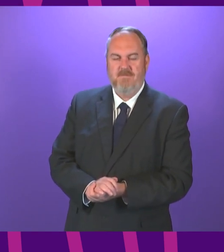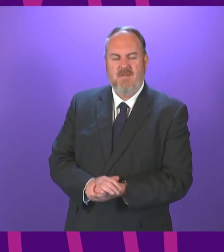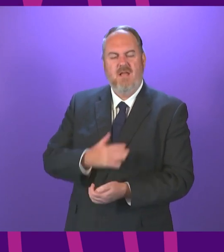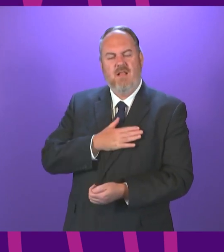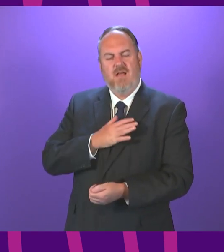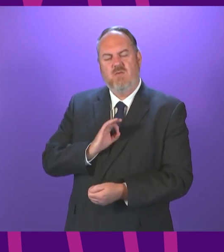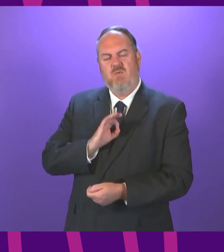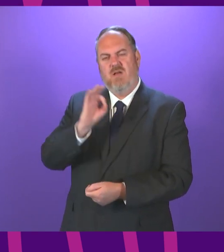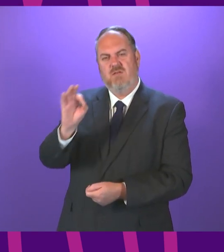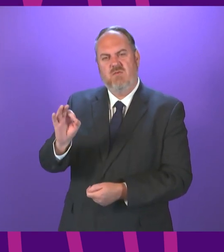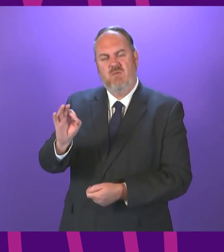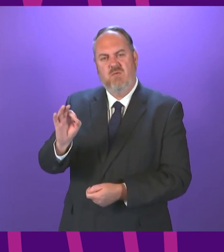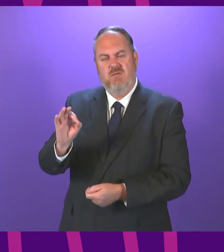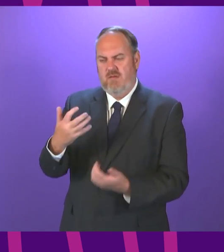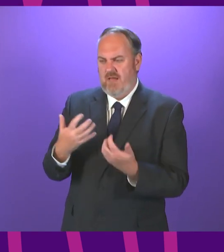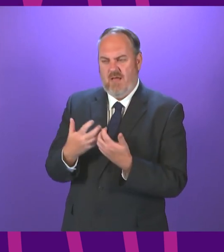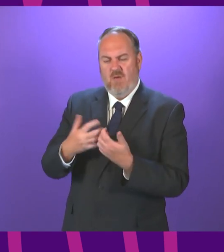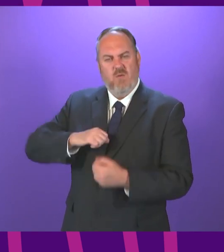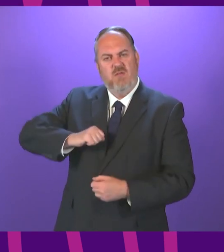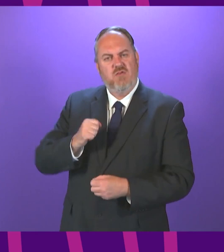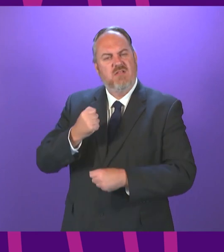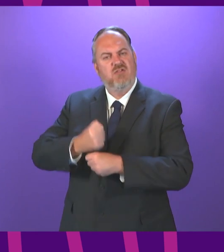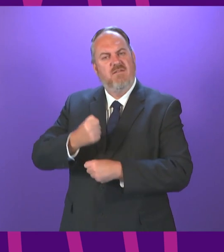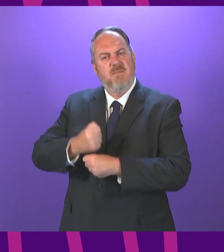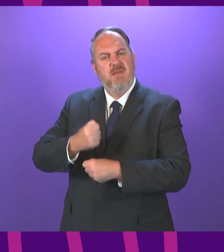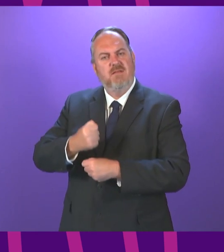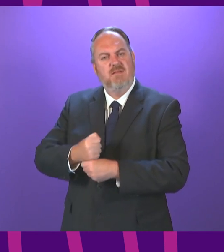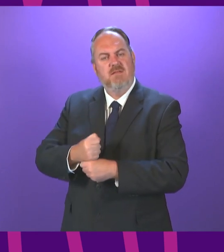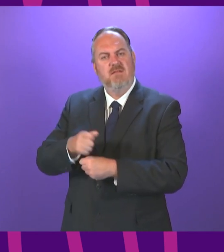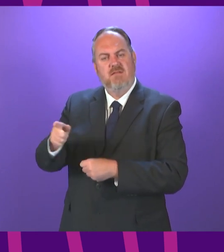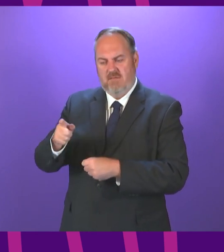What steps is the Scottish Government taking to make sure that “Open with Care—supporting meaningful contact in care homes: guidance”, which was issued to care